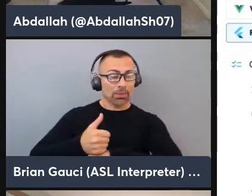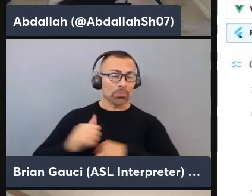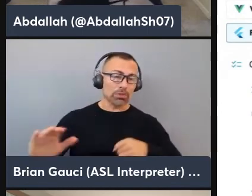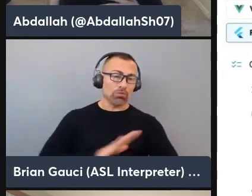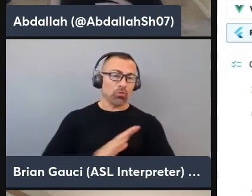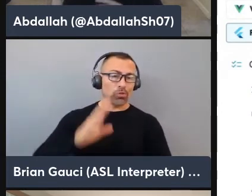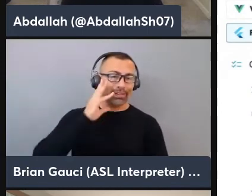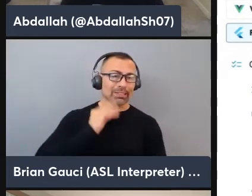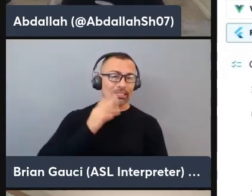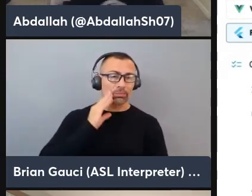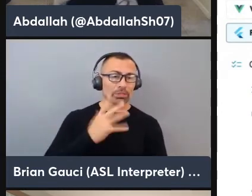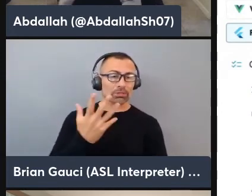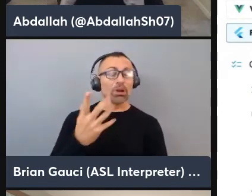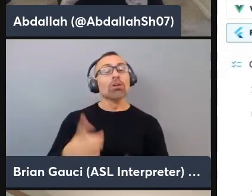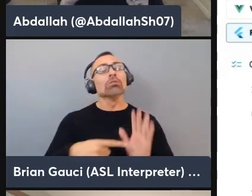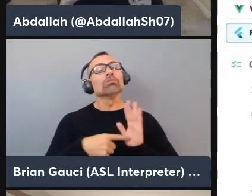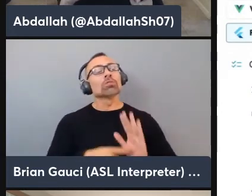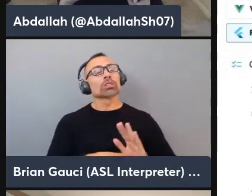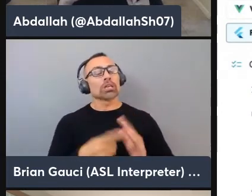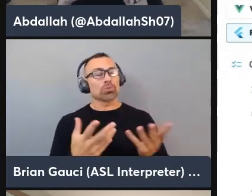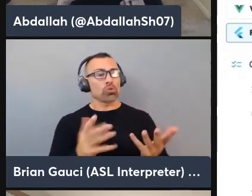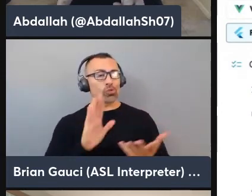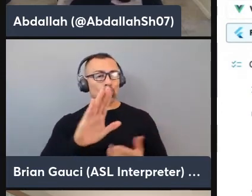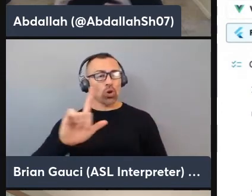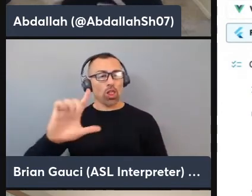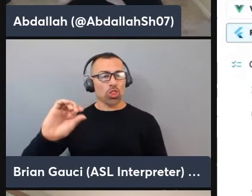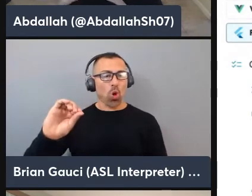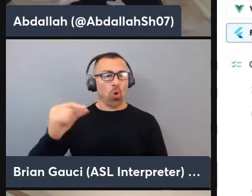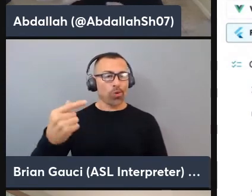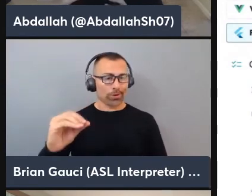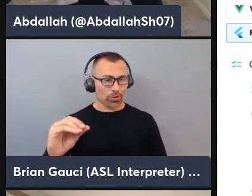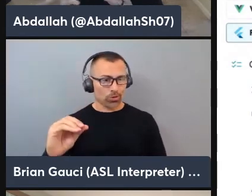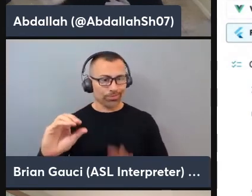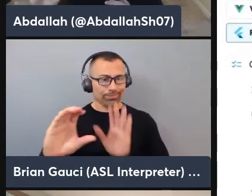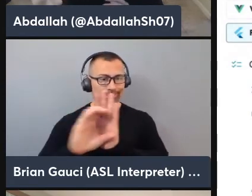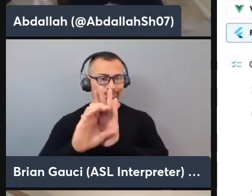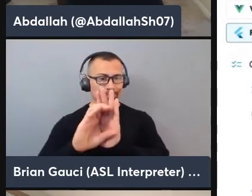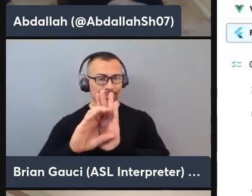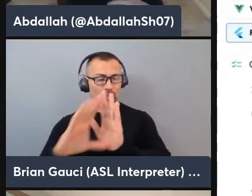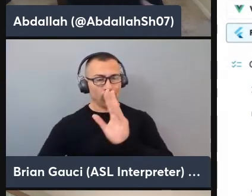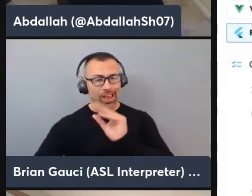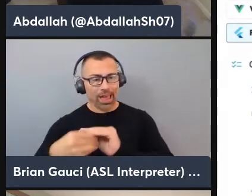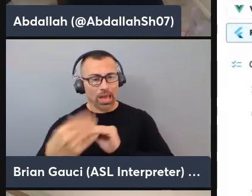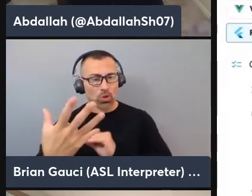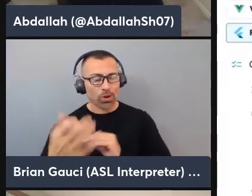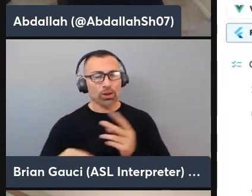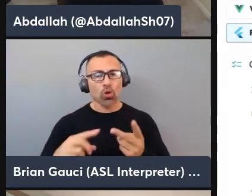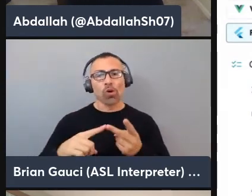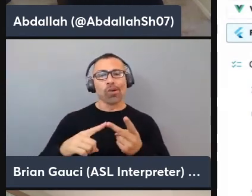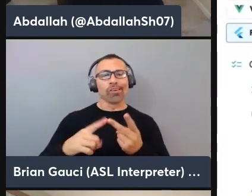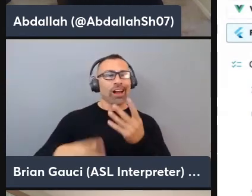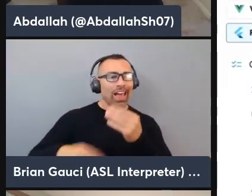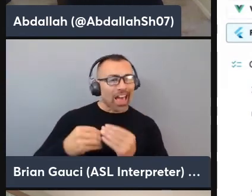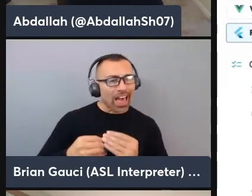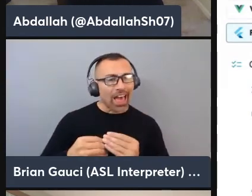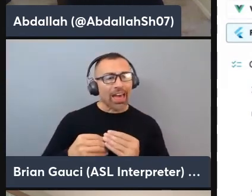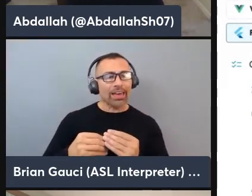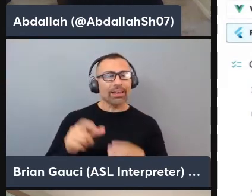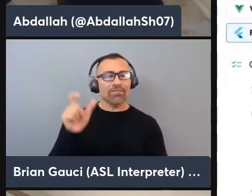add in your logo, or you wanna add additional fields in your signup form, then these are all things that you could do